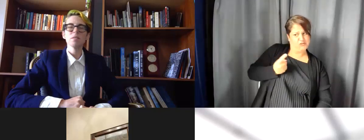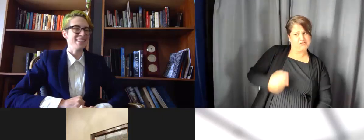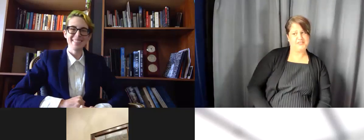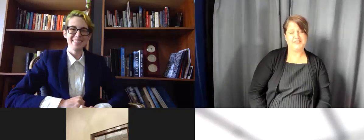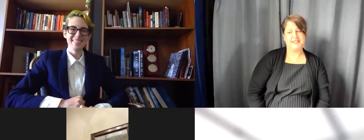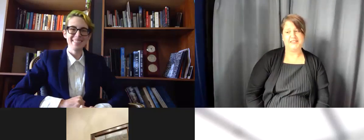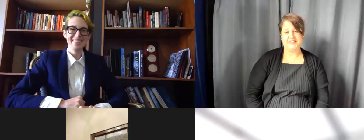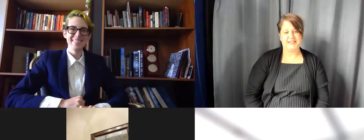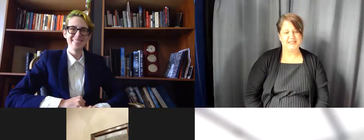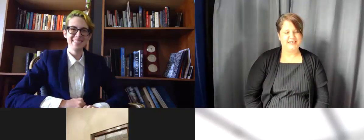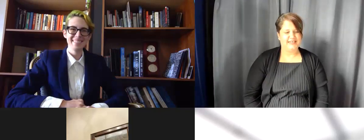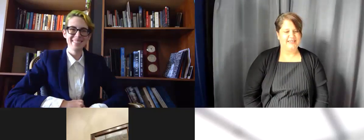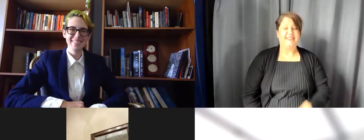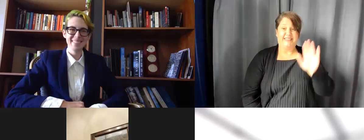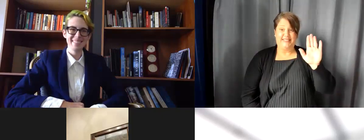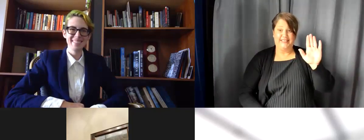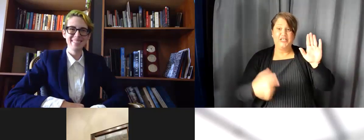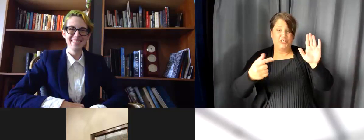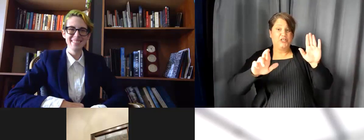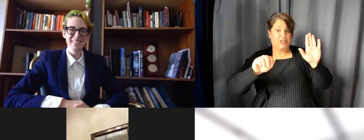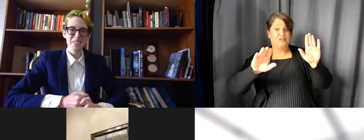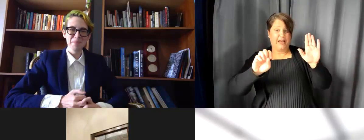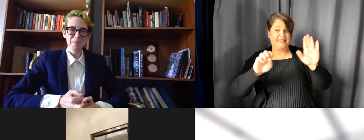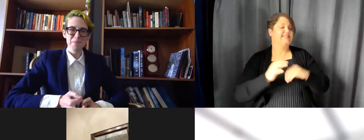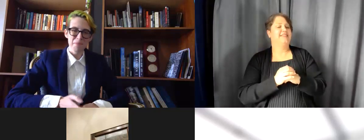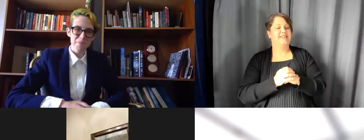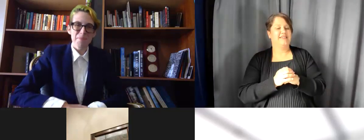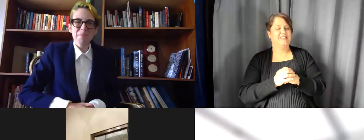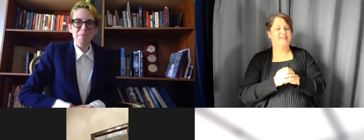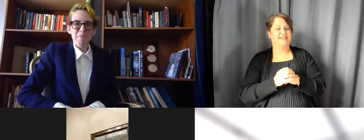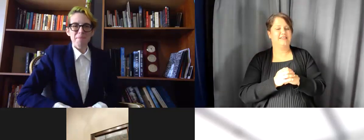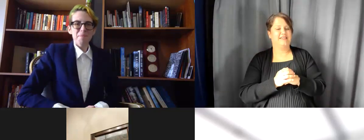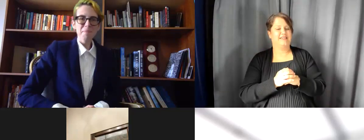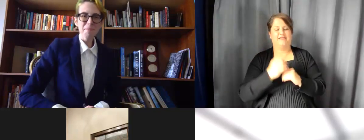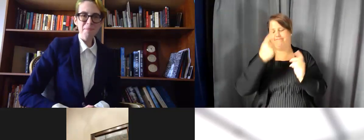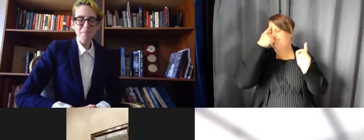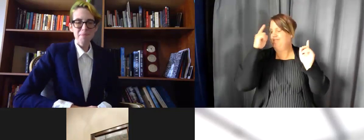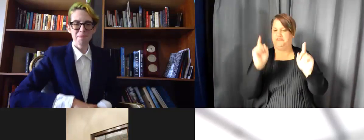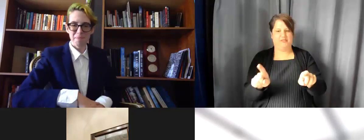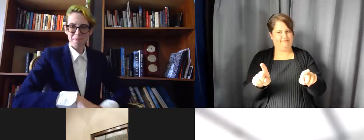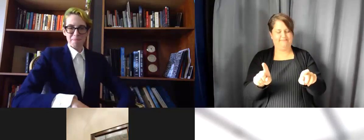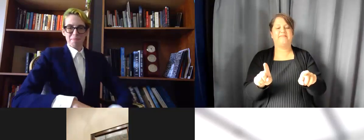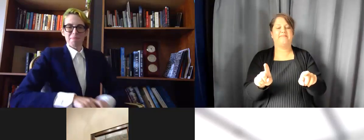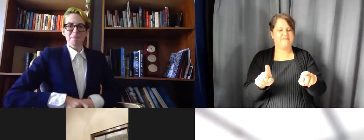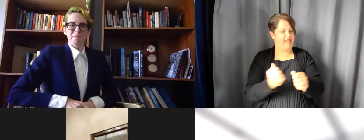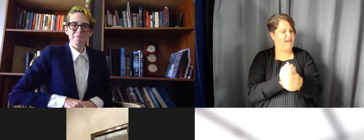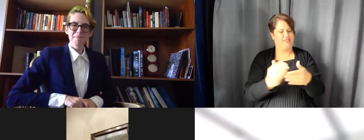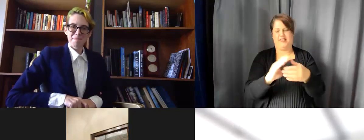Grace: Yeah. Oh. this is Grace, and I just agree with everything that's been said by